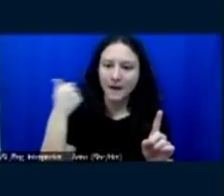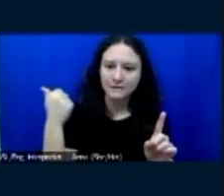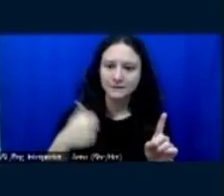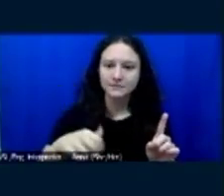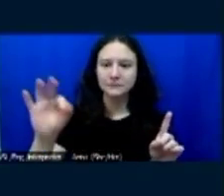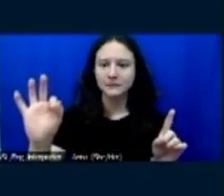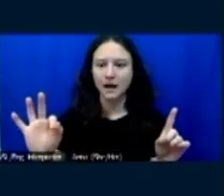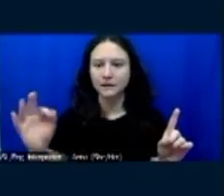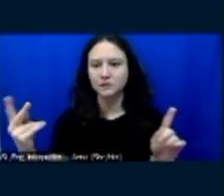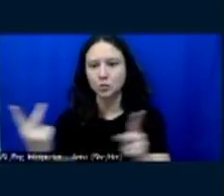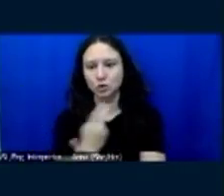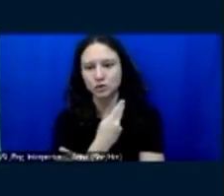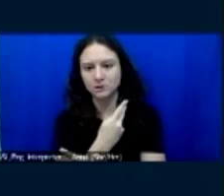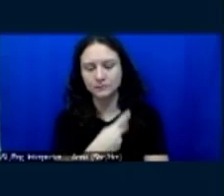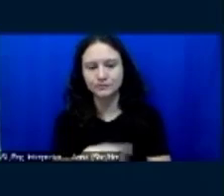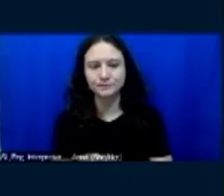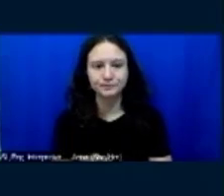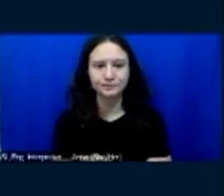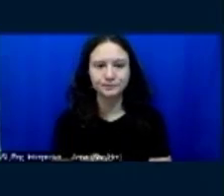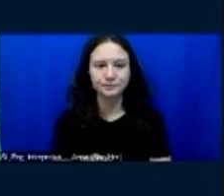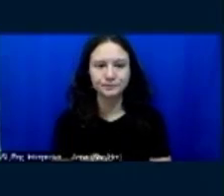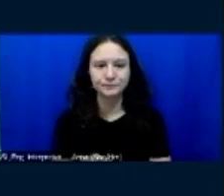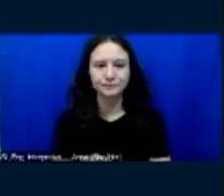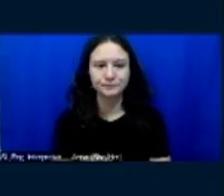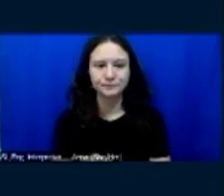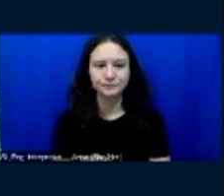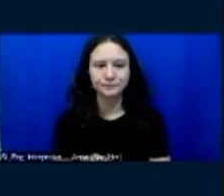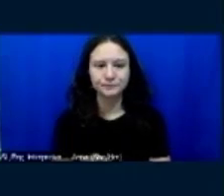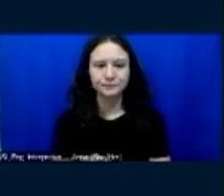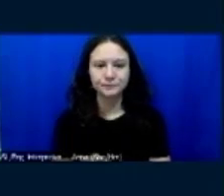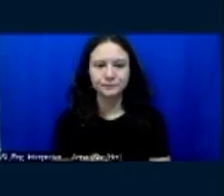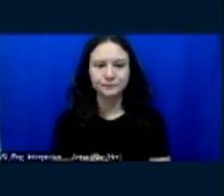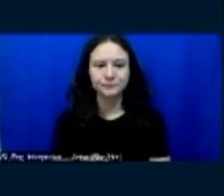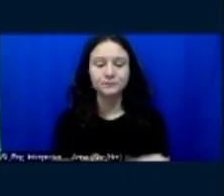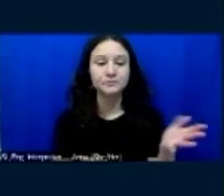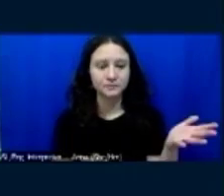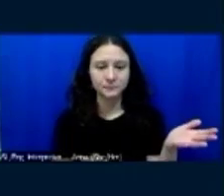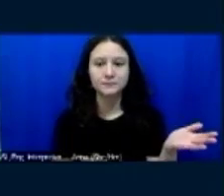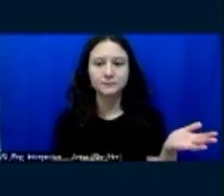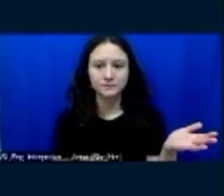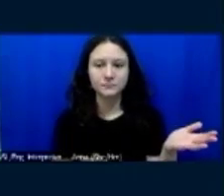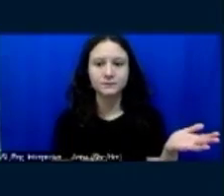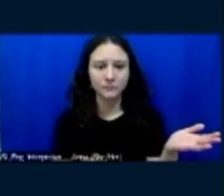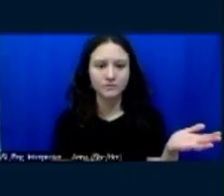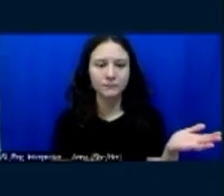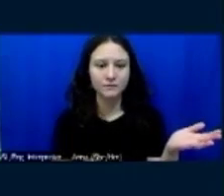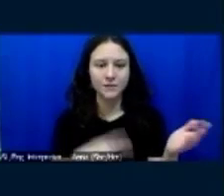And so, if you look over here at the far-left column,